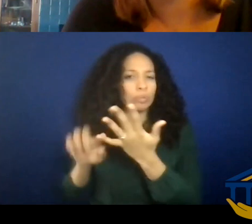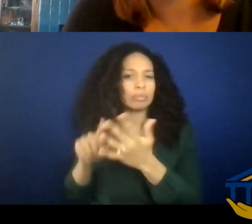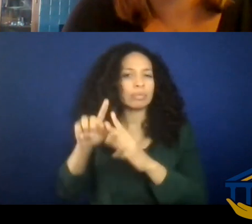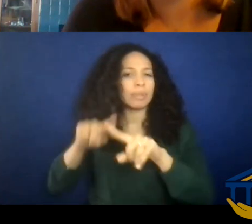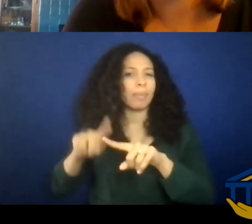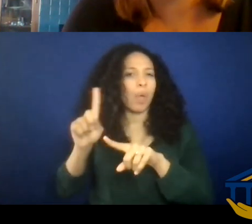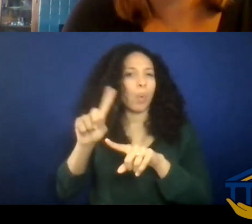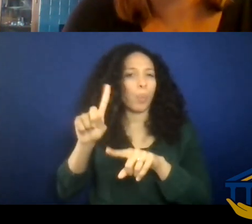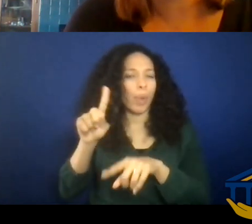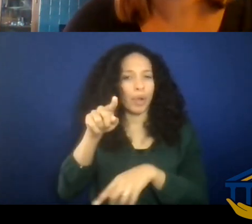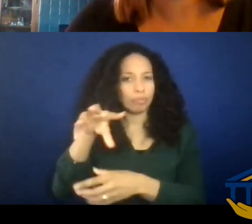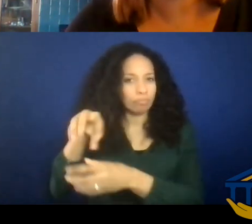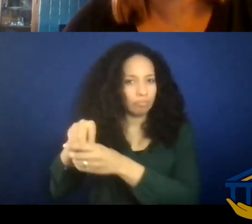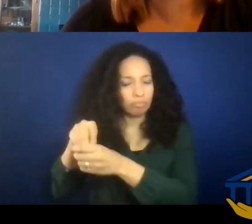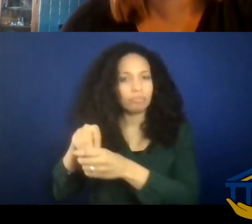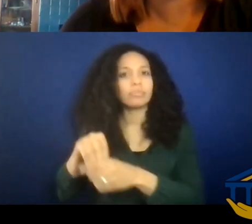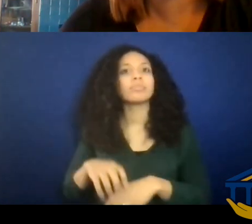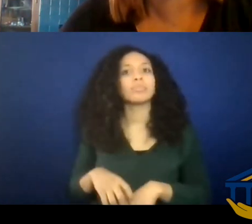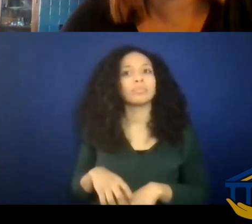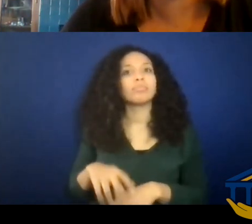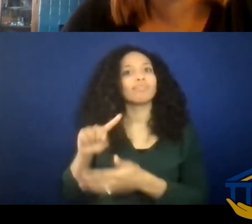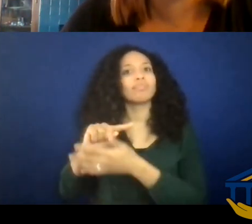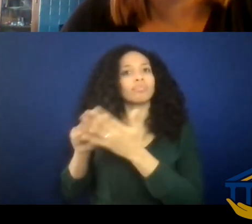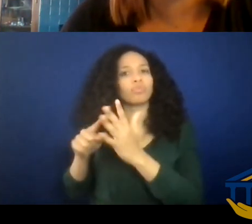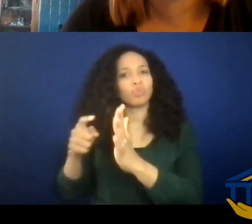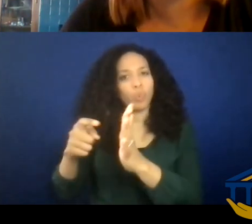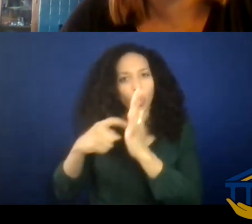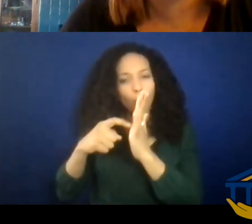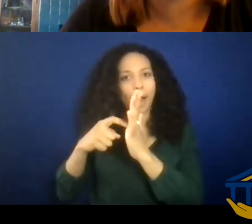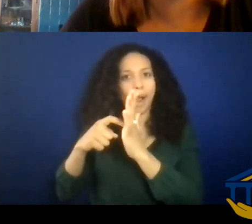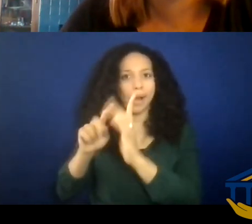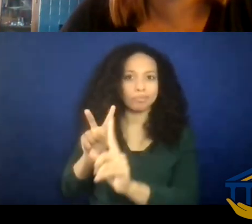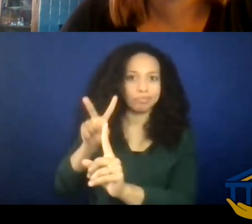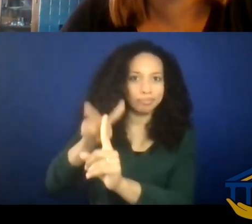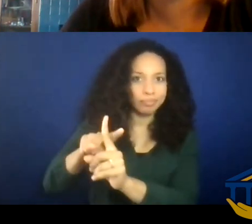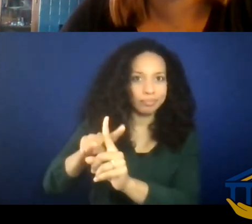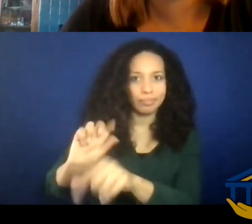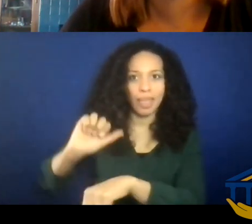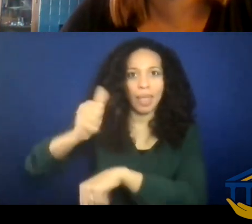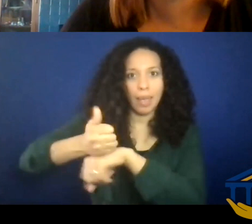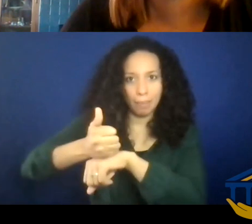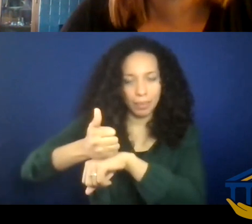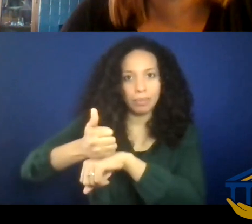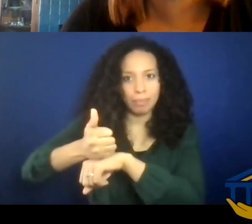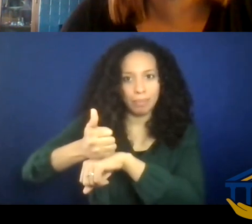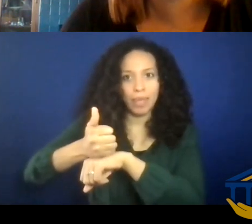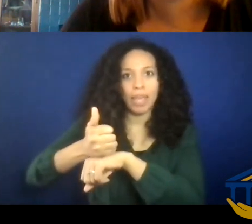will then be required to implement what's in that program. What are the services and the supports